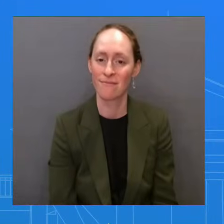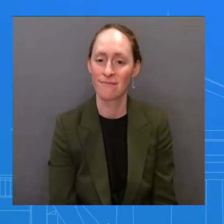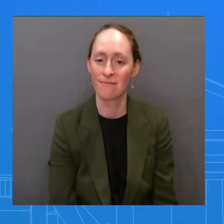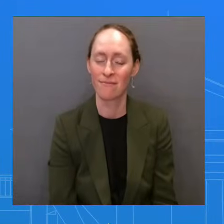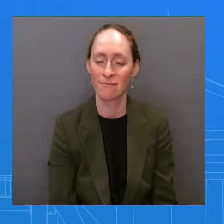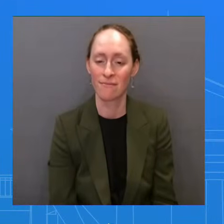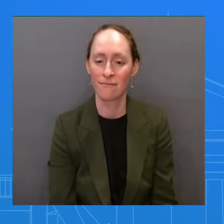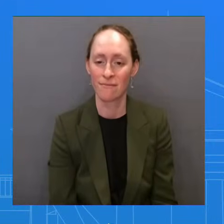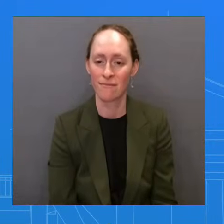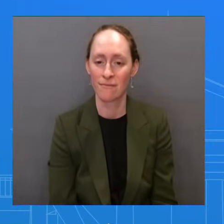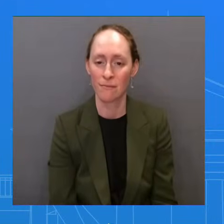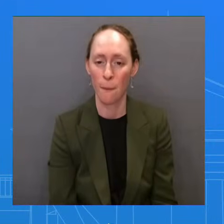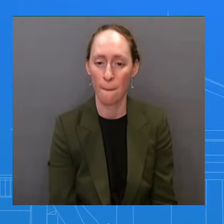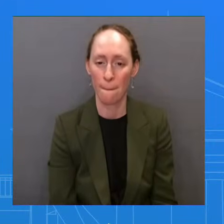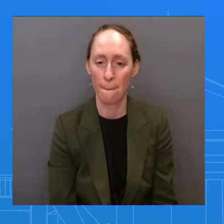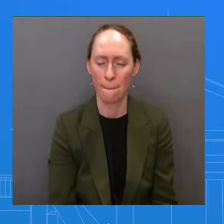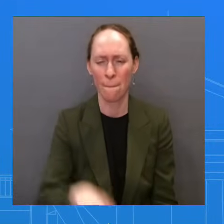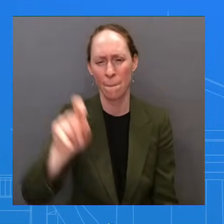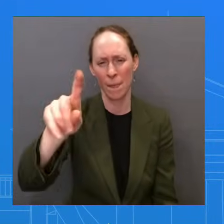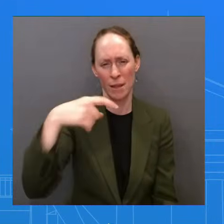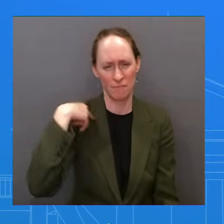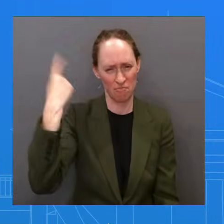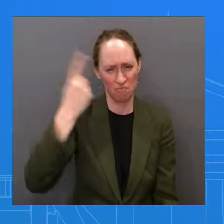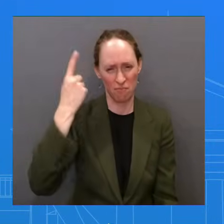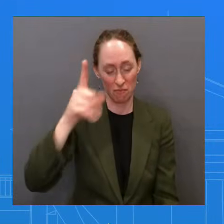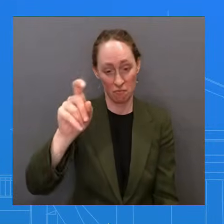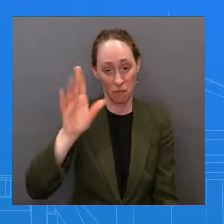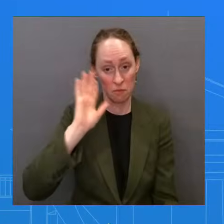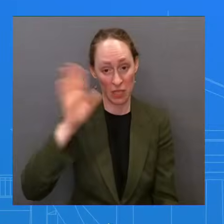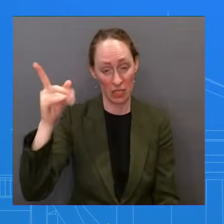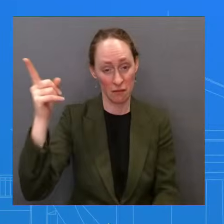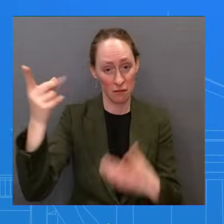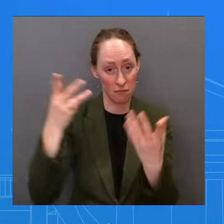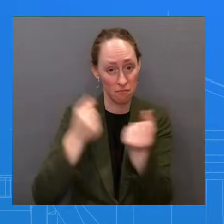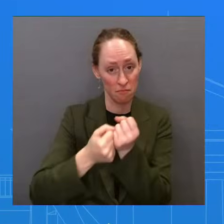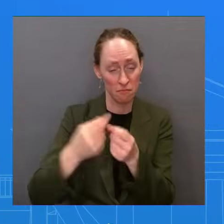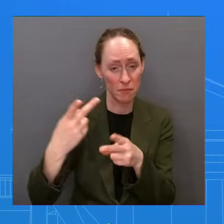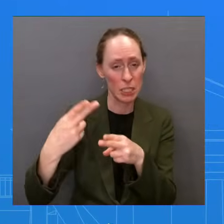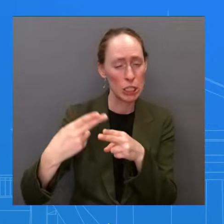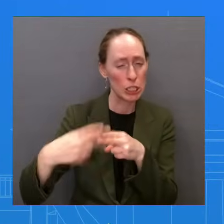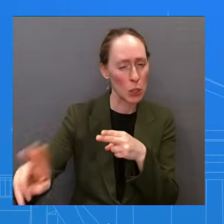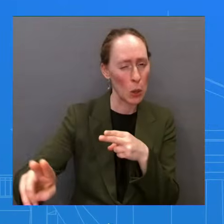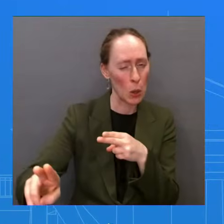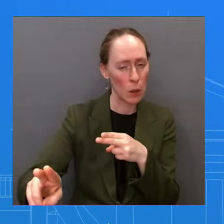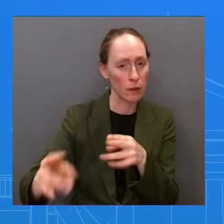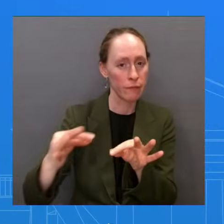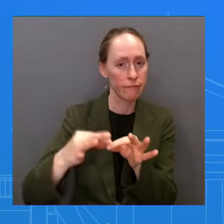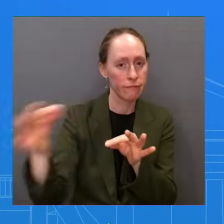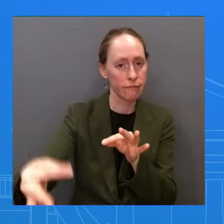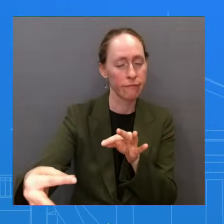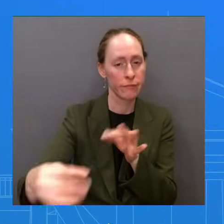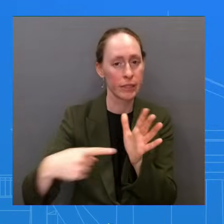so that conversations about budget and debt limit can continue, potentially to September or for any other period of time?